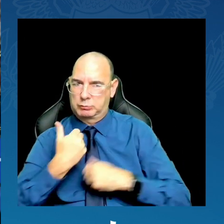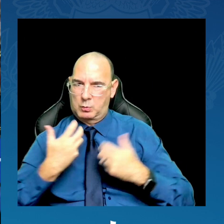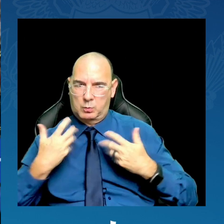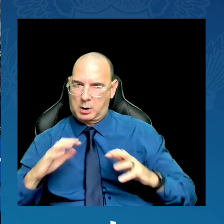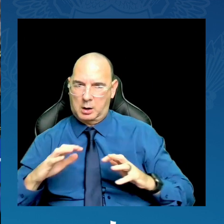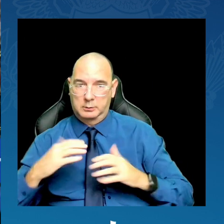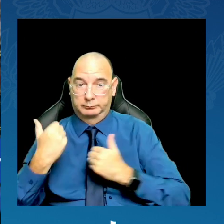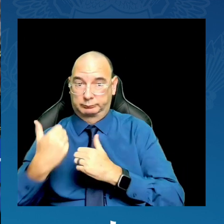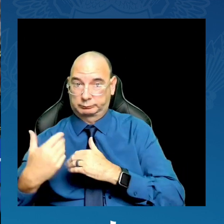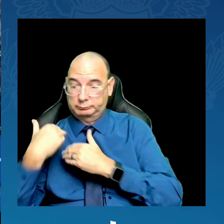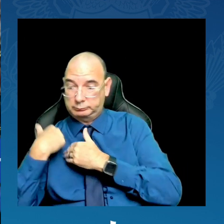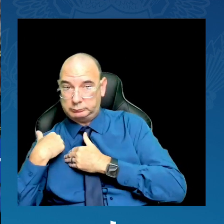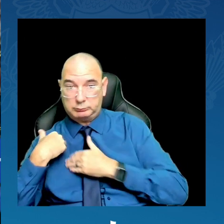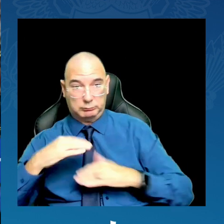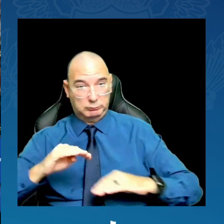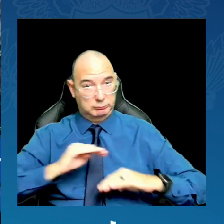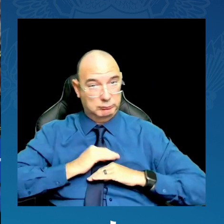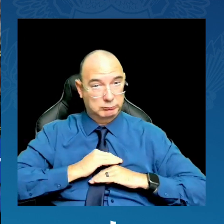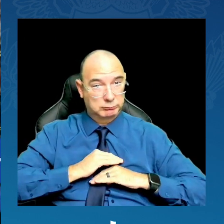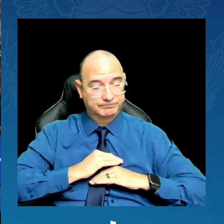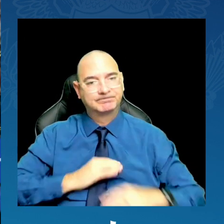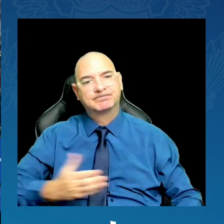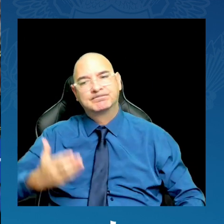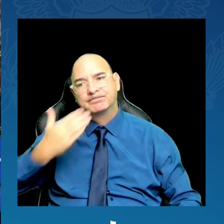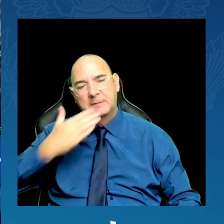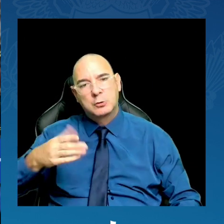to this very important issue. The Vice President: Thank you.